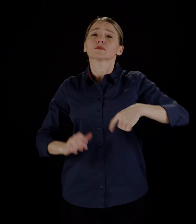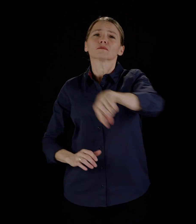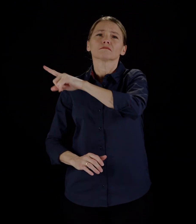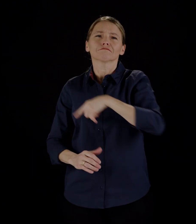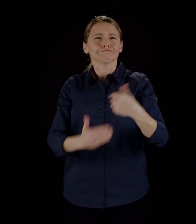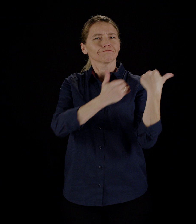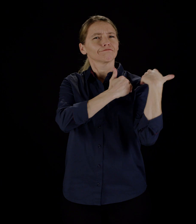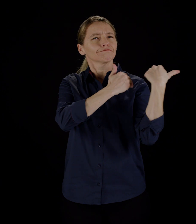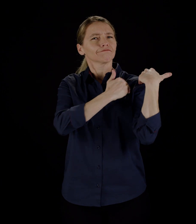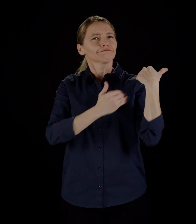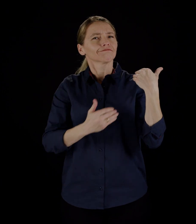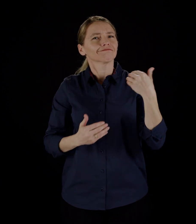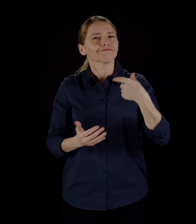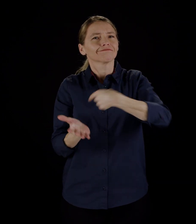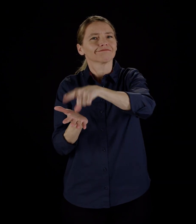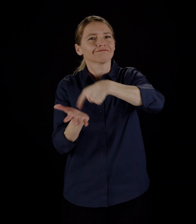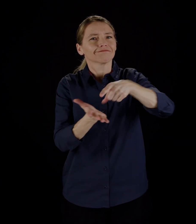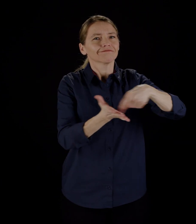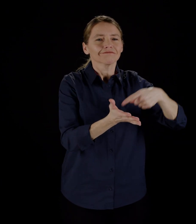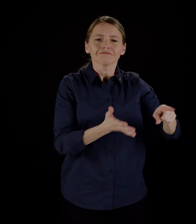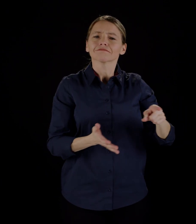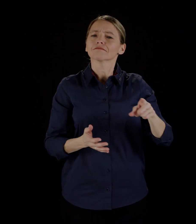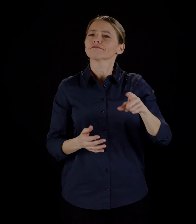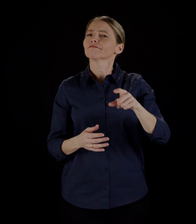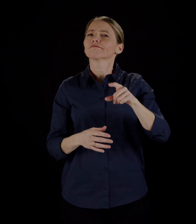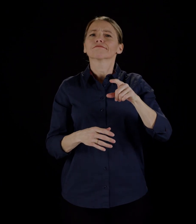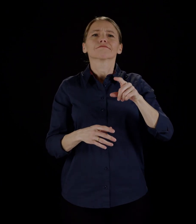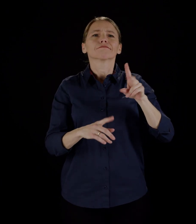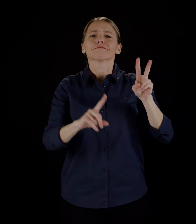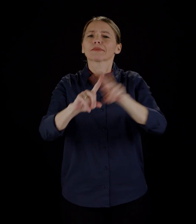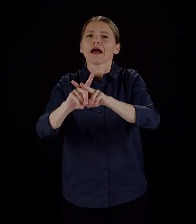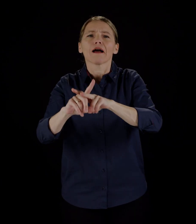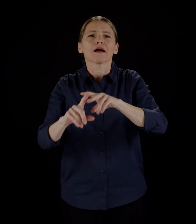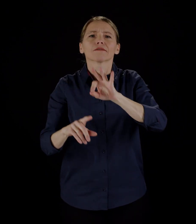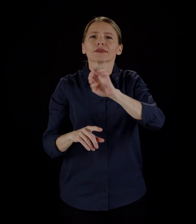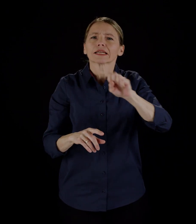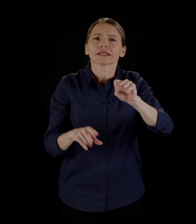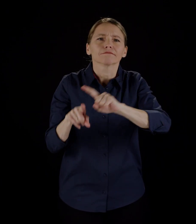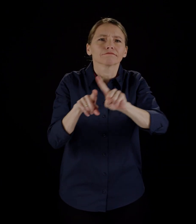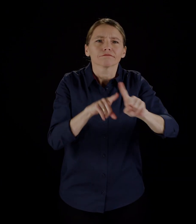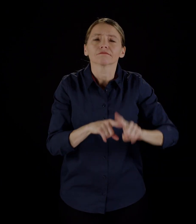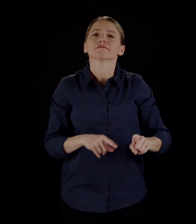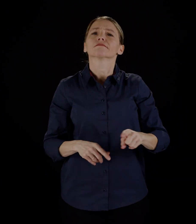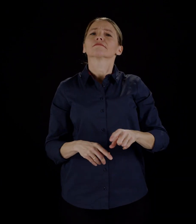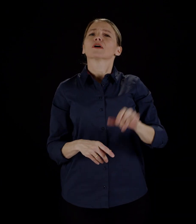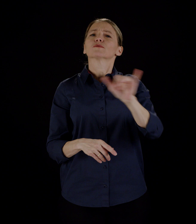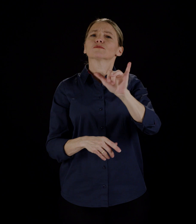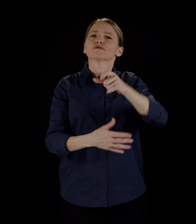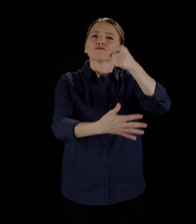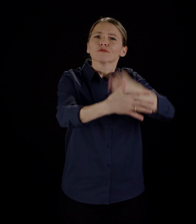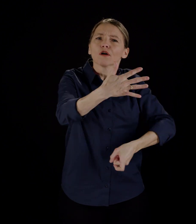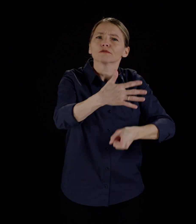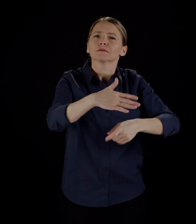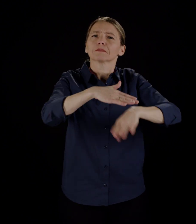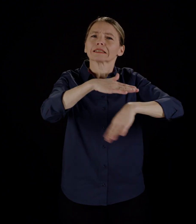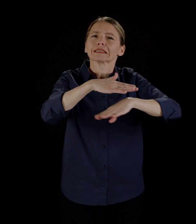Customers are responsible for paying Applicable Fees and Charges based on their specific agreement or obligation.